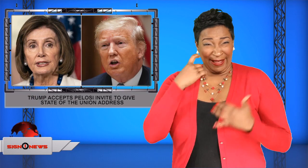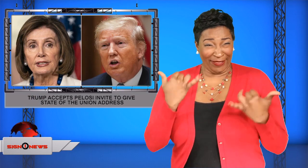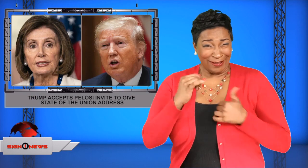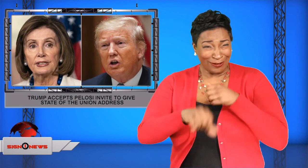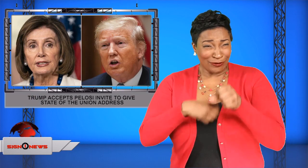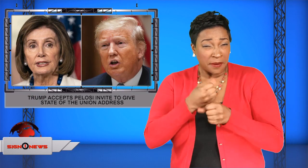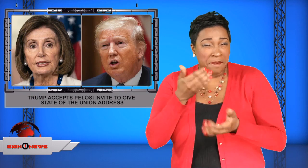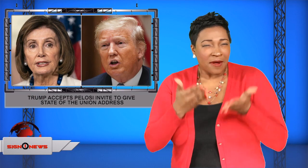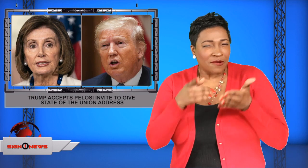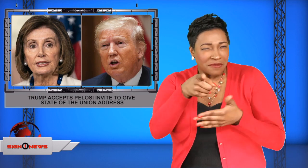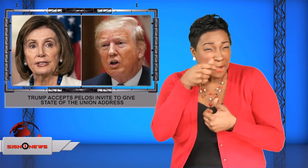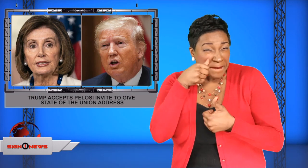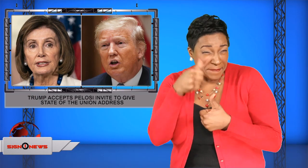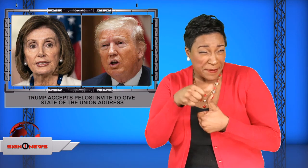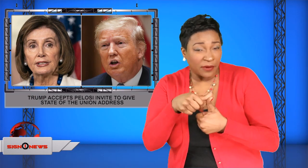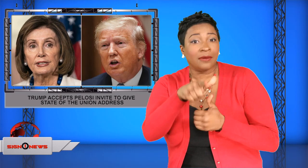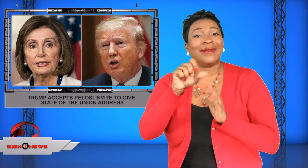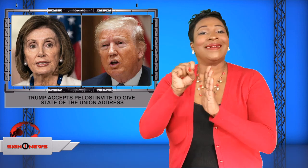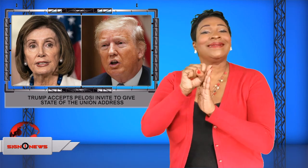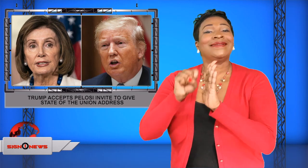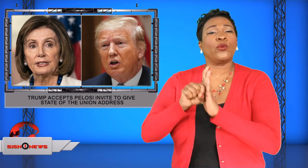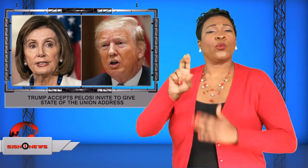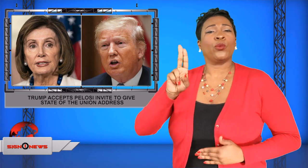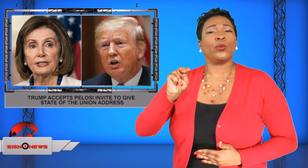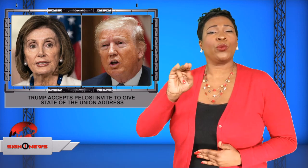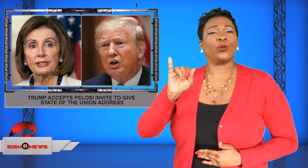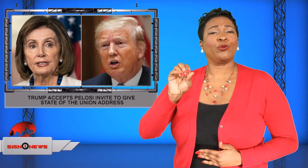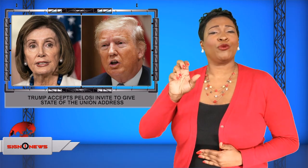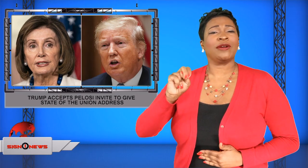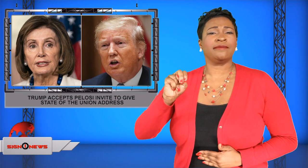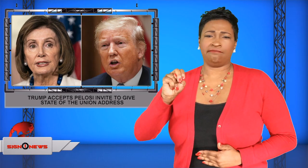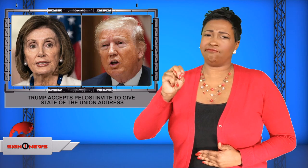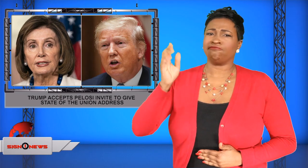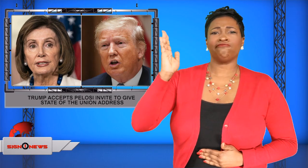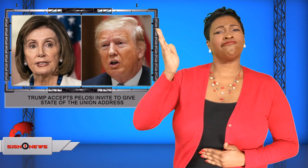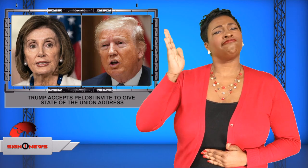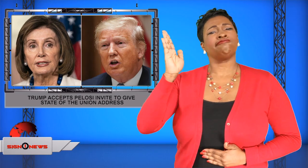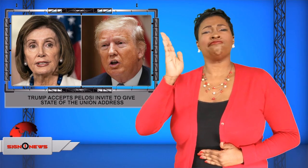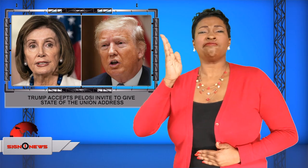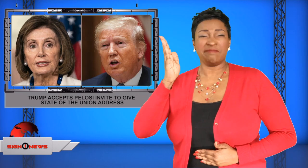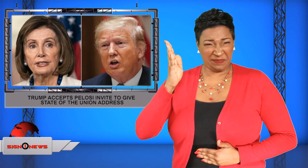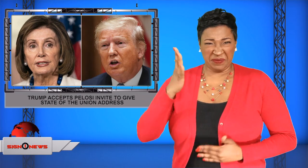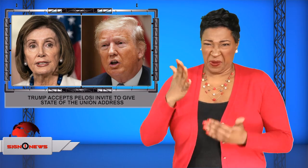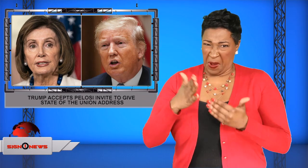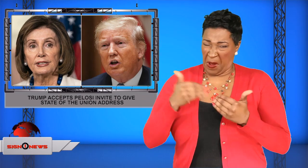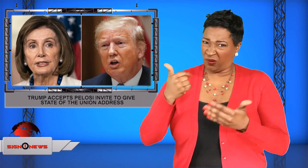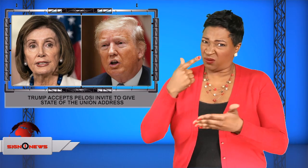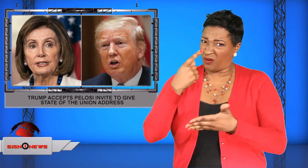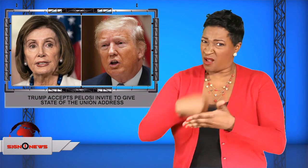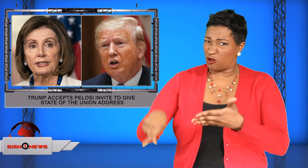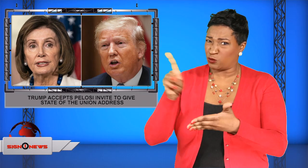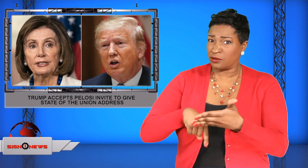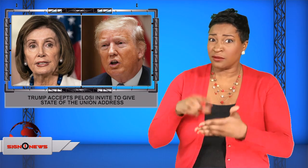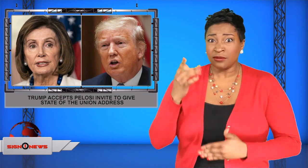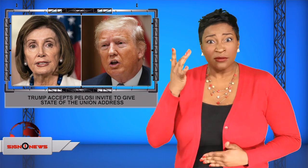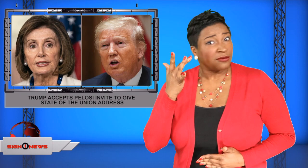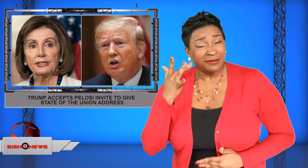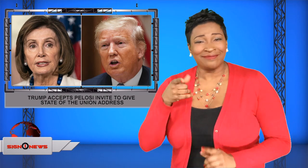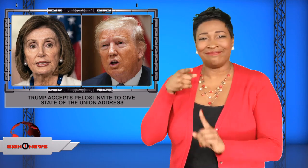You might remember that earlier this year the State of the Union address was nearly